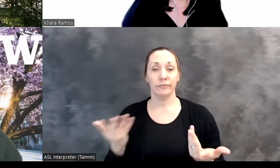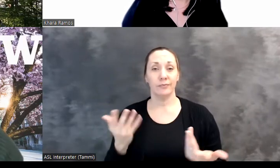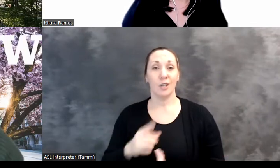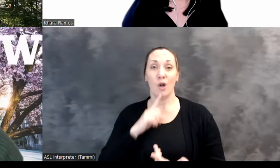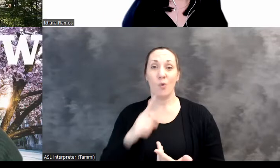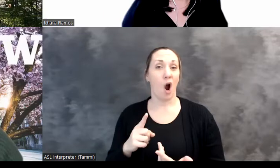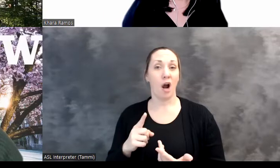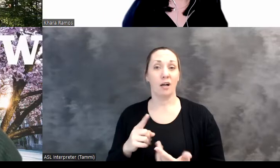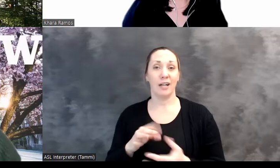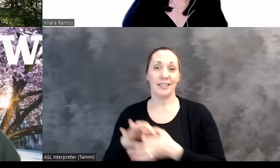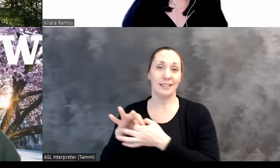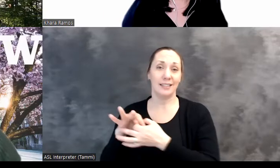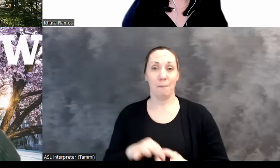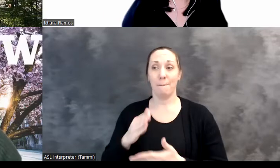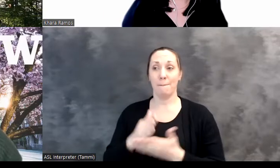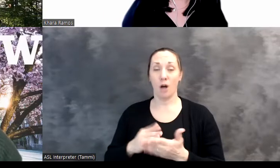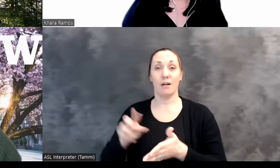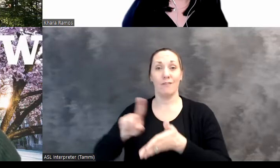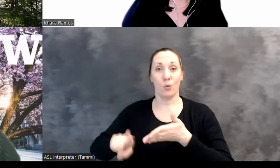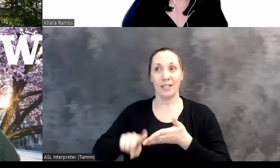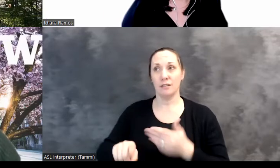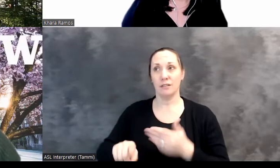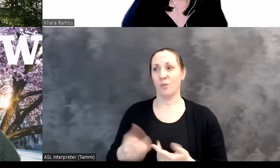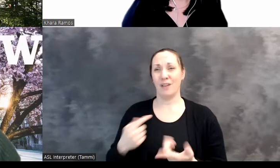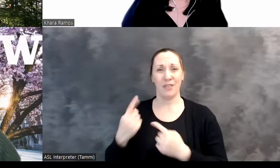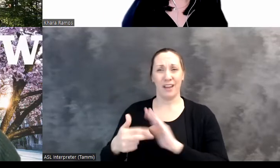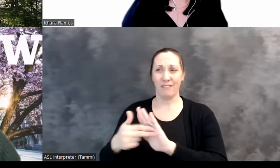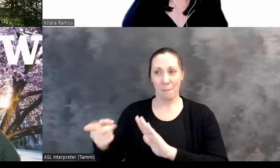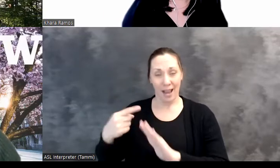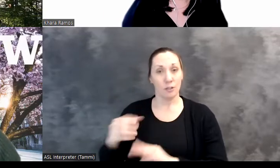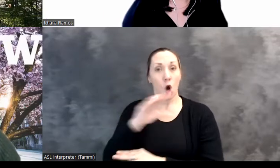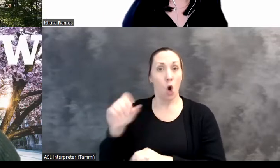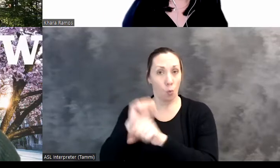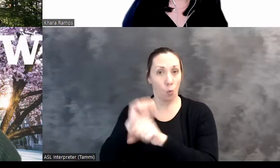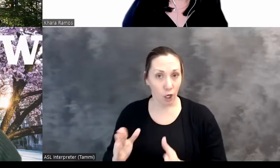, as community participants